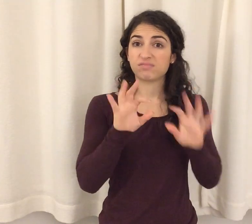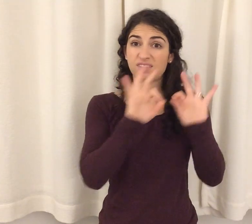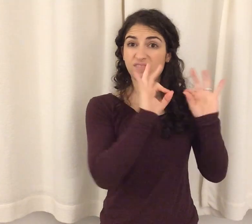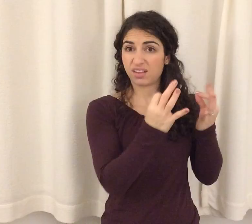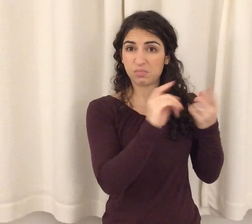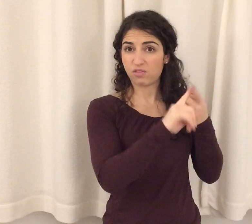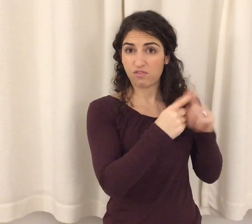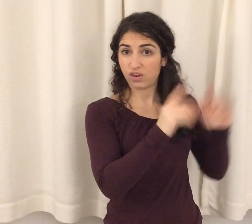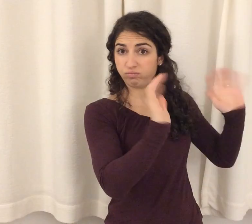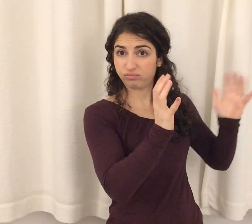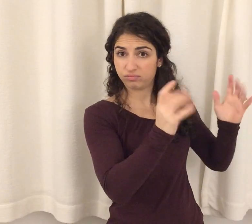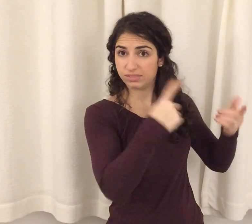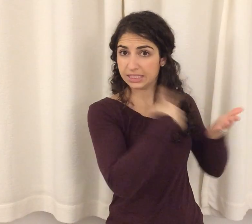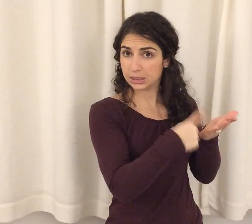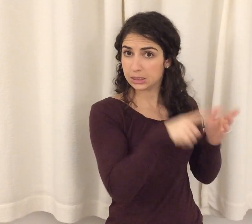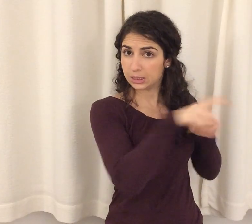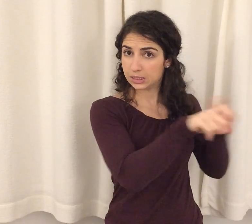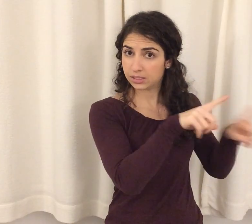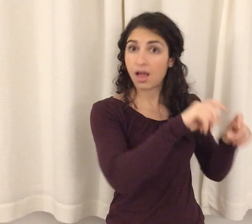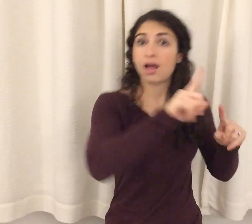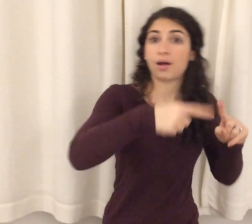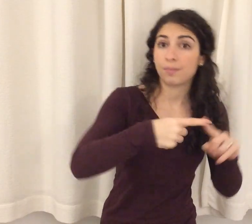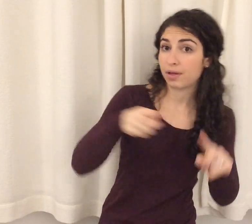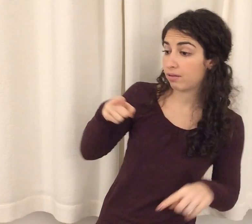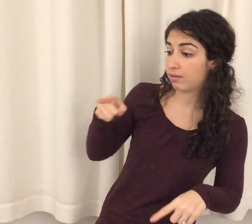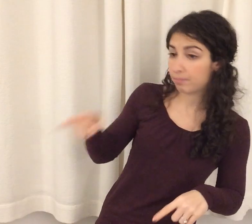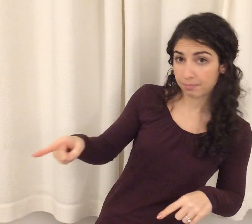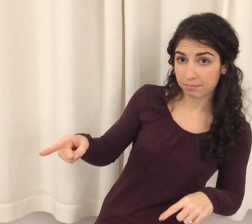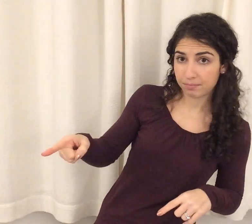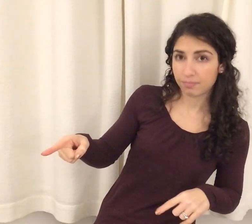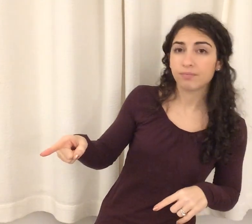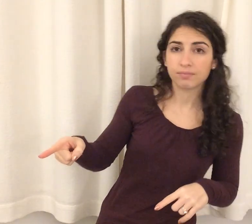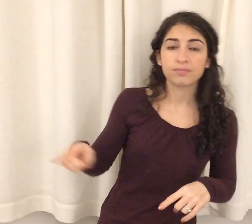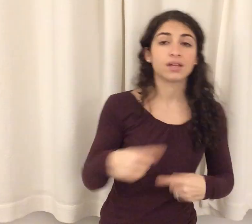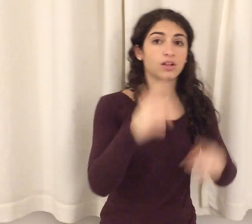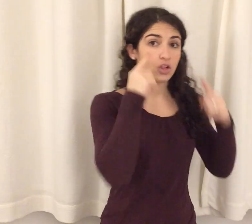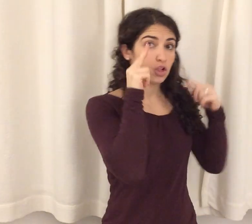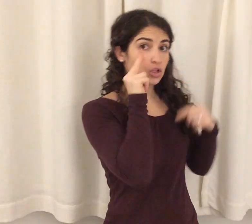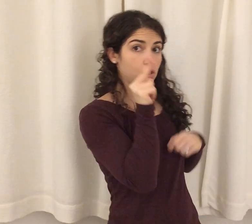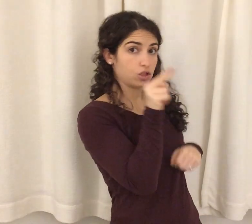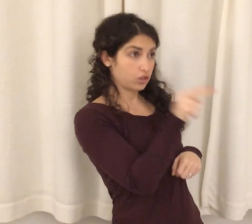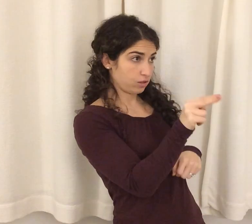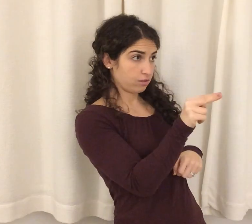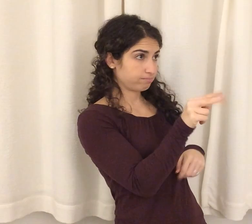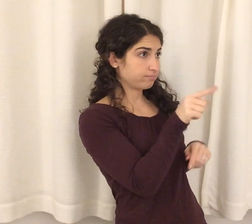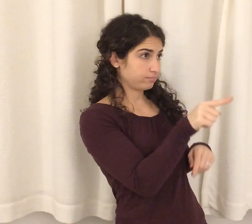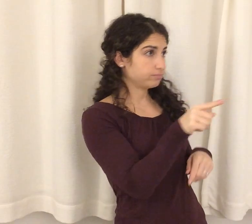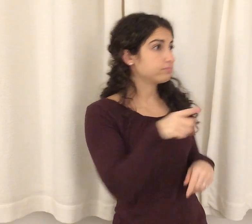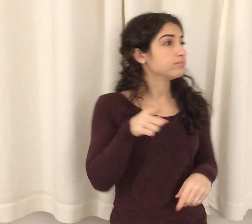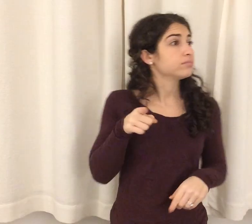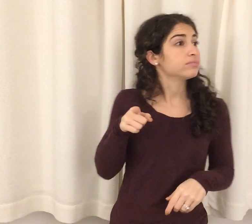unconscious and you're talking to their family or friends and asking them questions about that person, then whoever